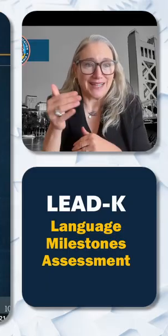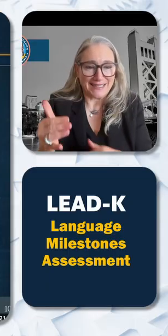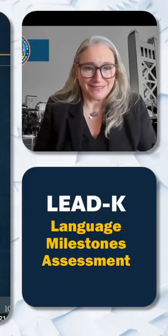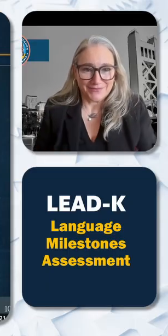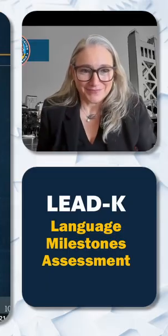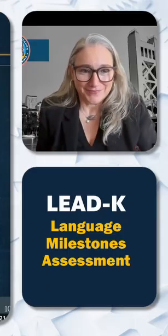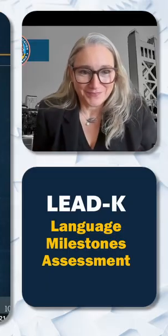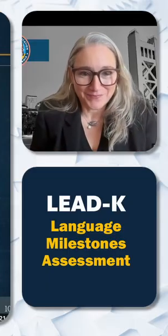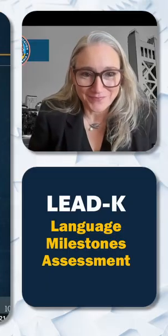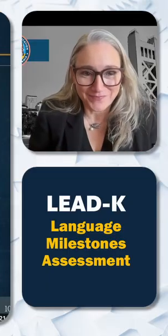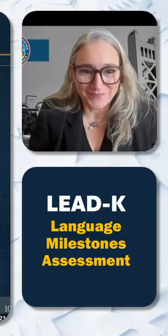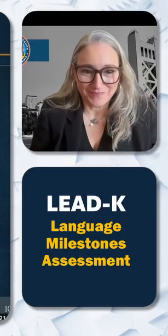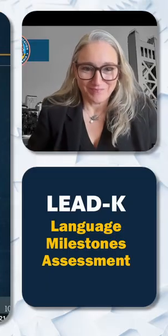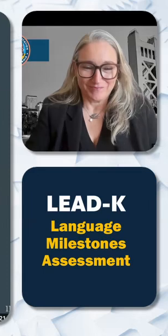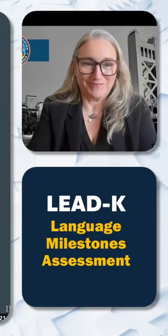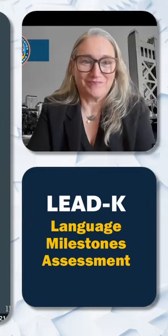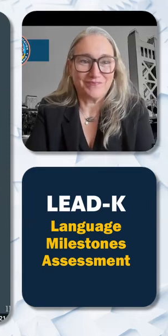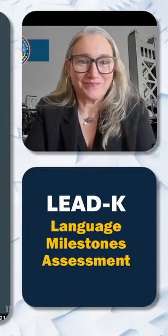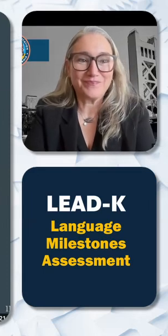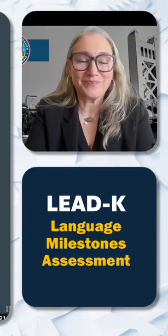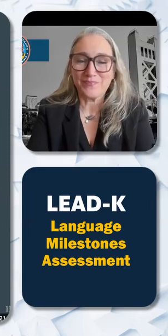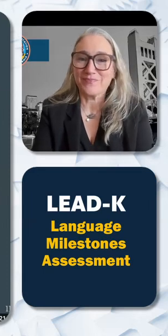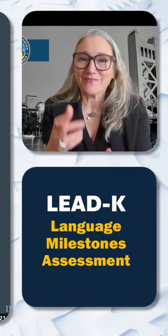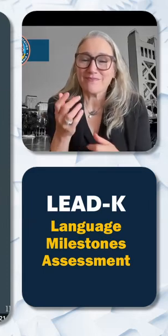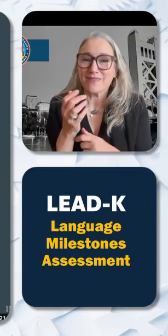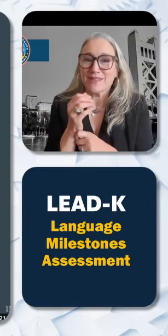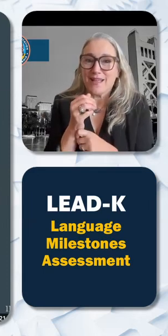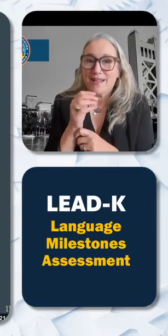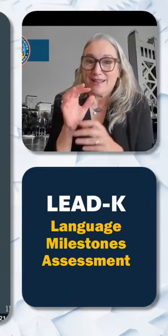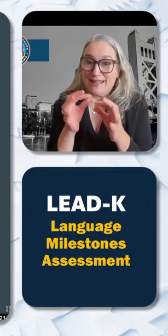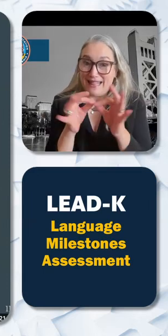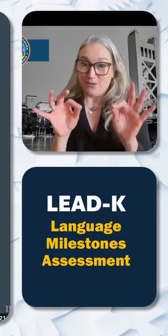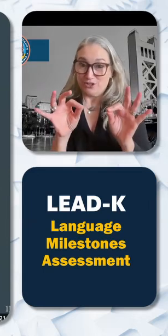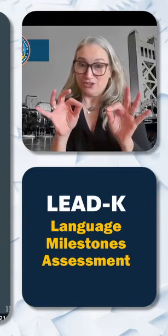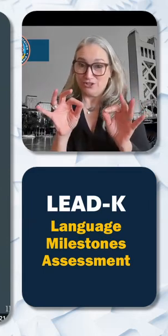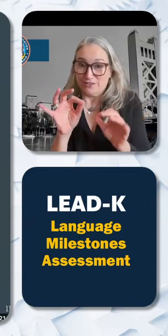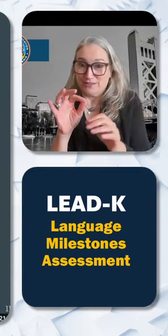how to support and advocate for their child. Next slide, please.